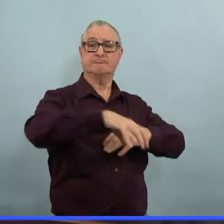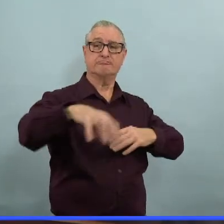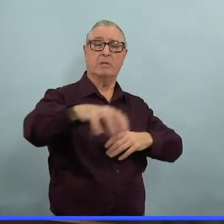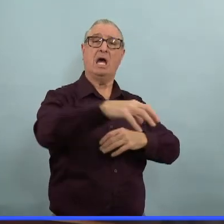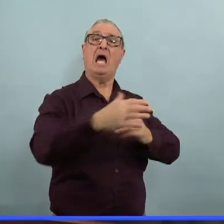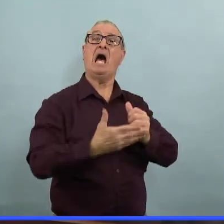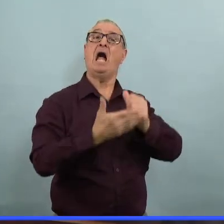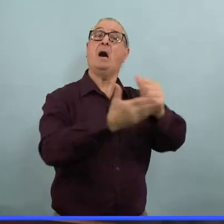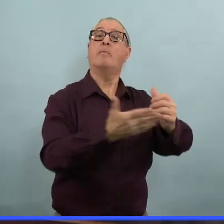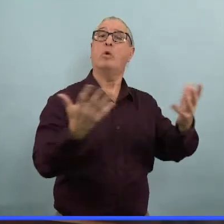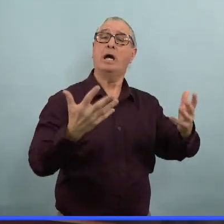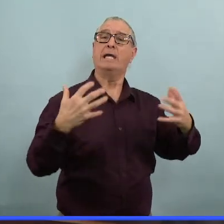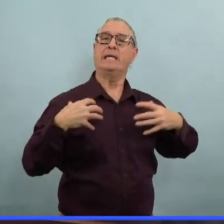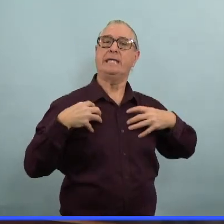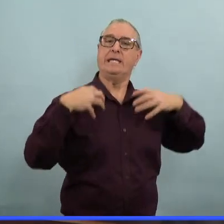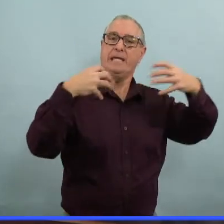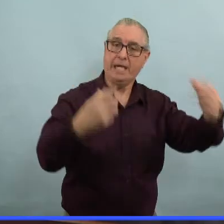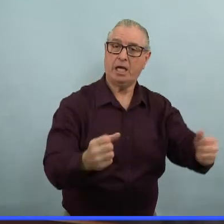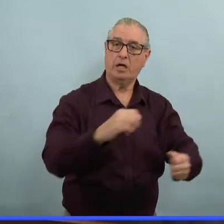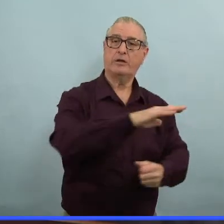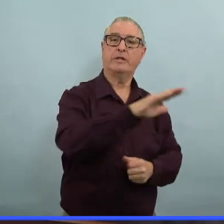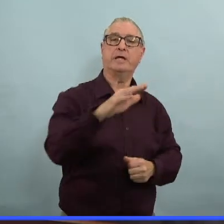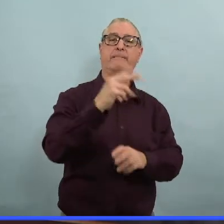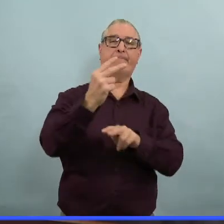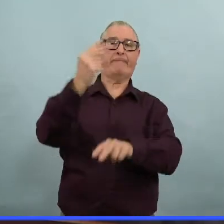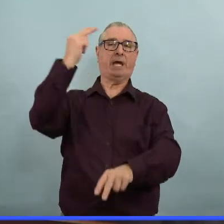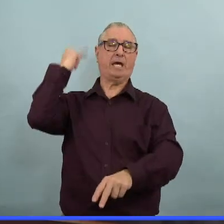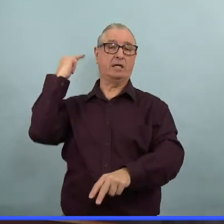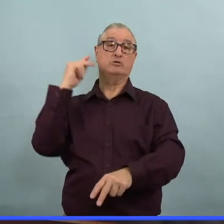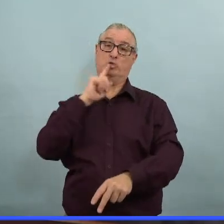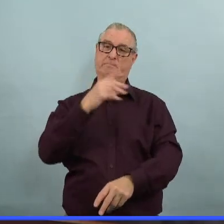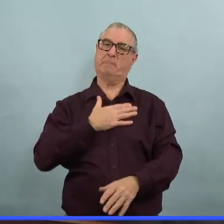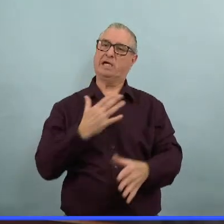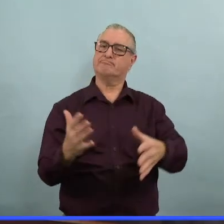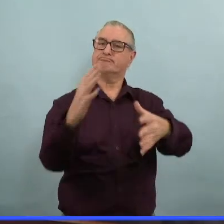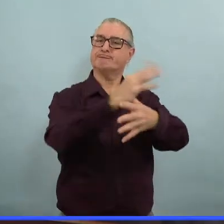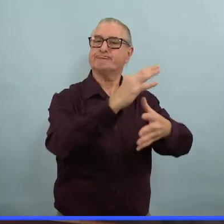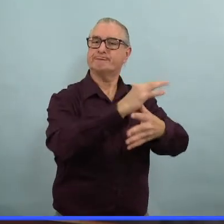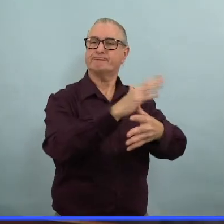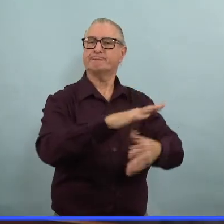a priority that i have mentioned in our throne speech i mentioned it in my inaugural address